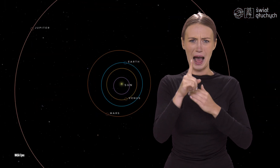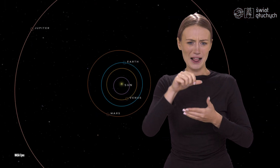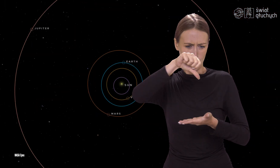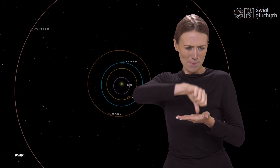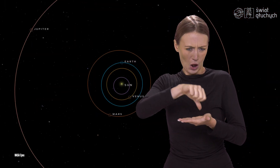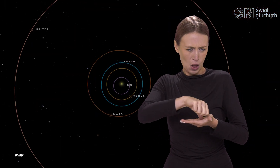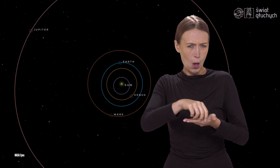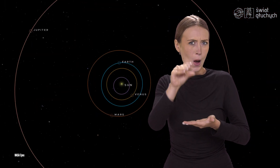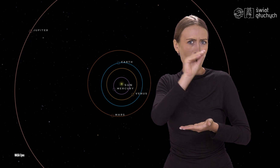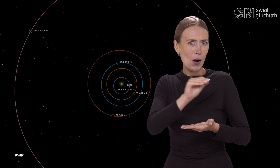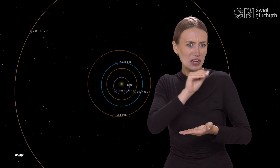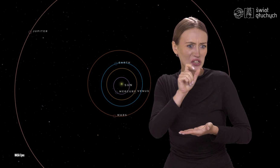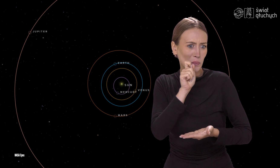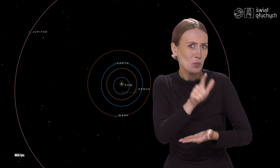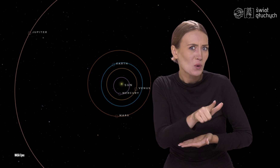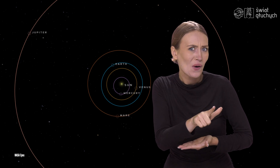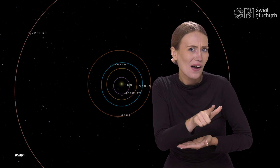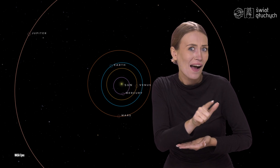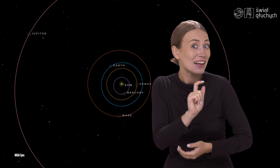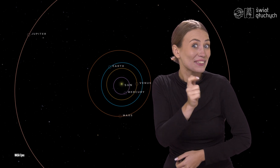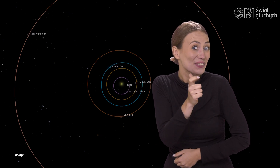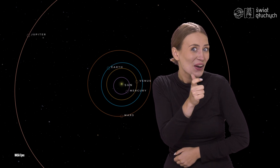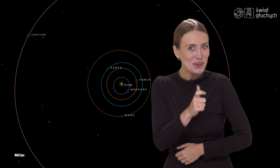But between Mars and Jupiter, there's something else. What is it?